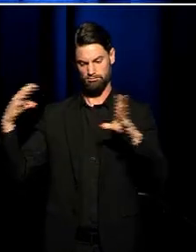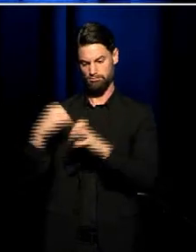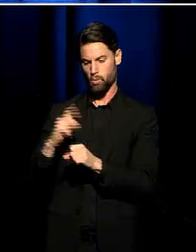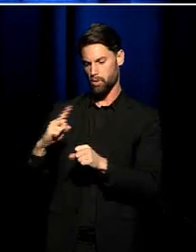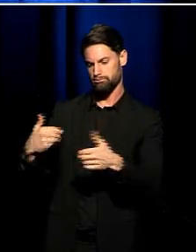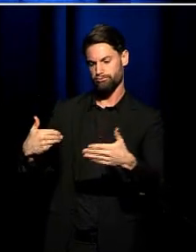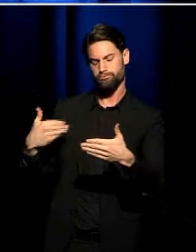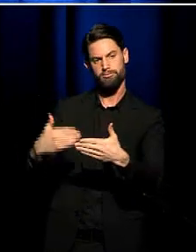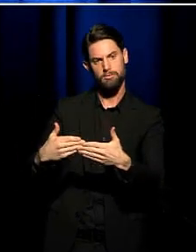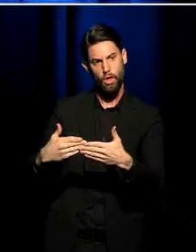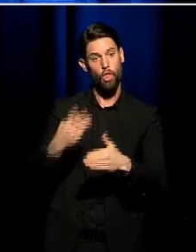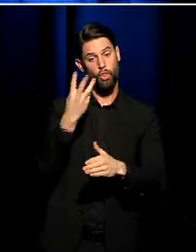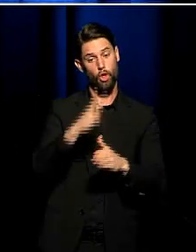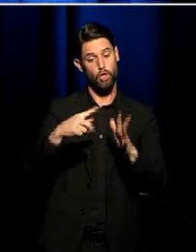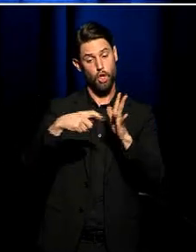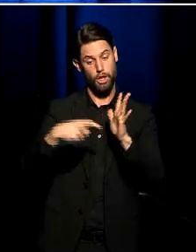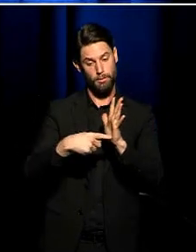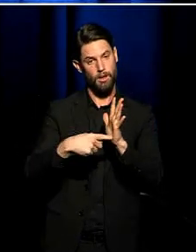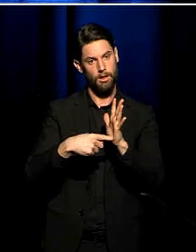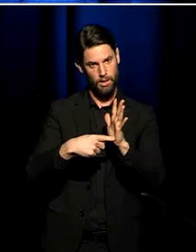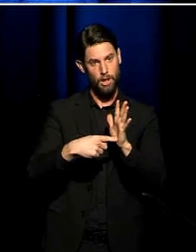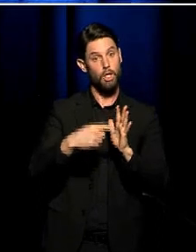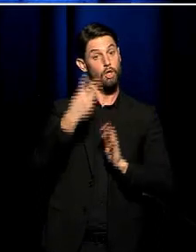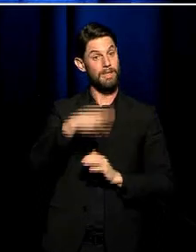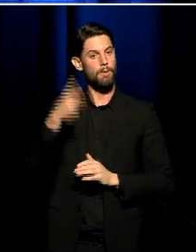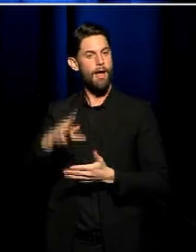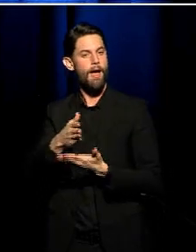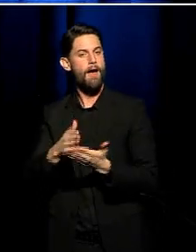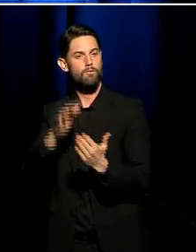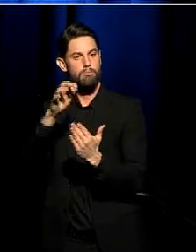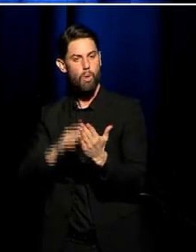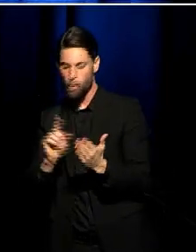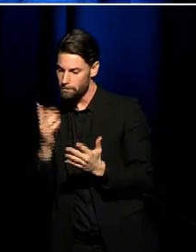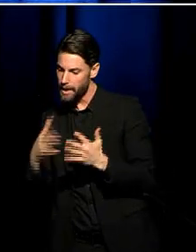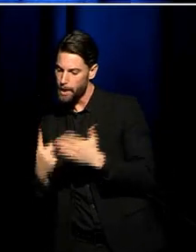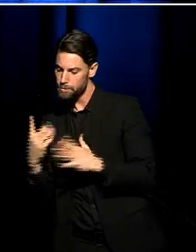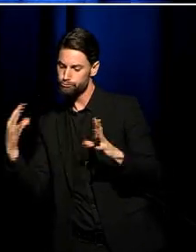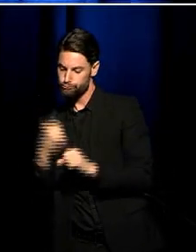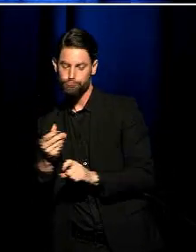than 30 October 2020, and require you to submit to our Governor-General a report